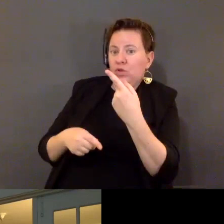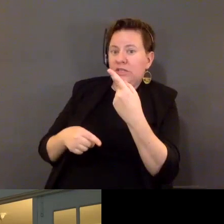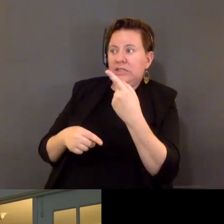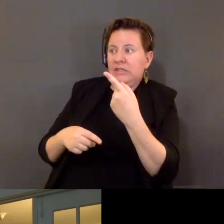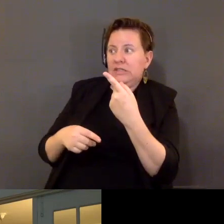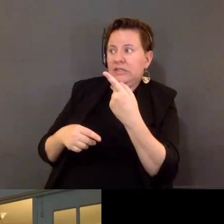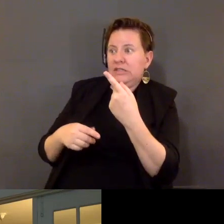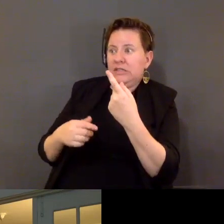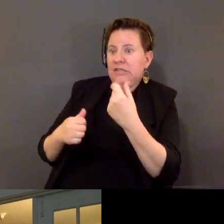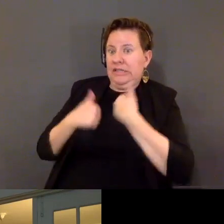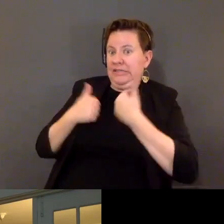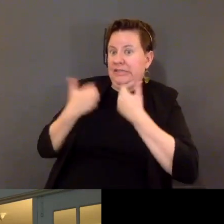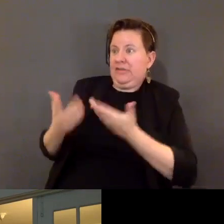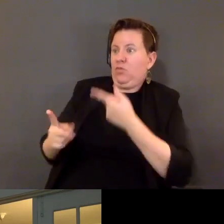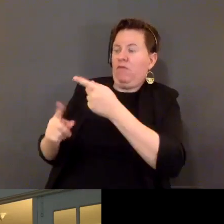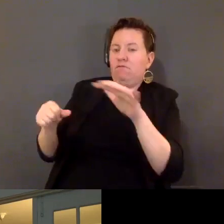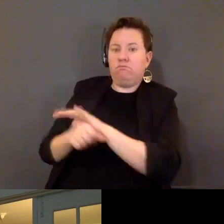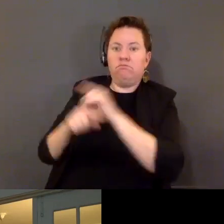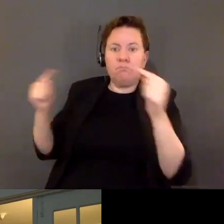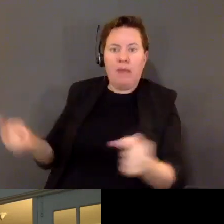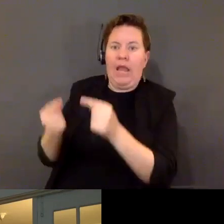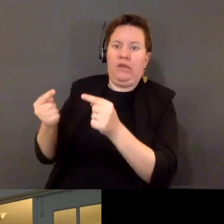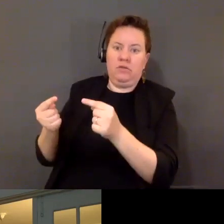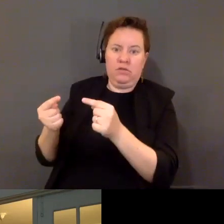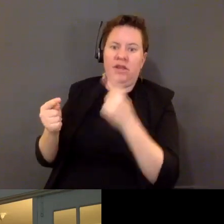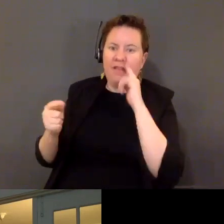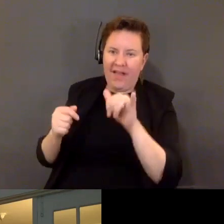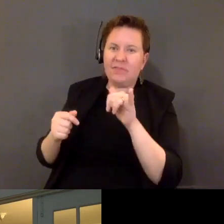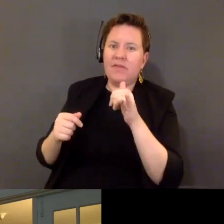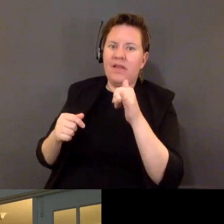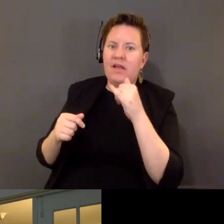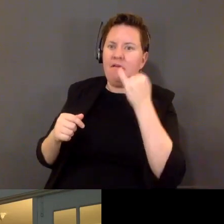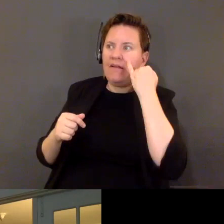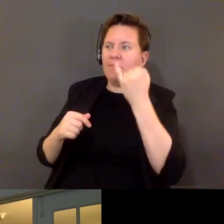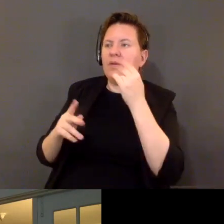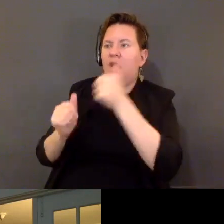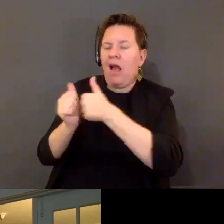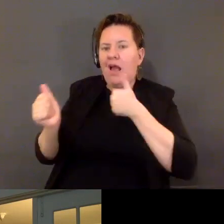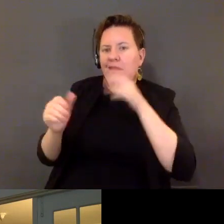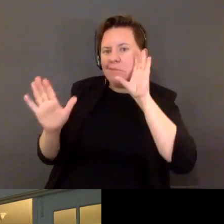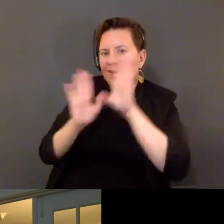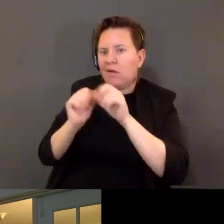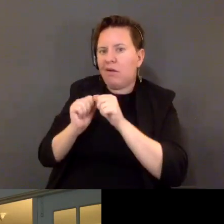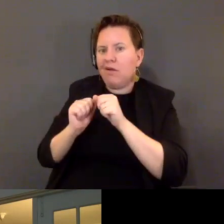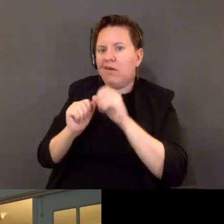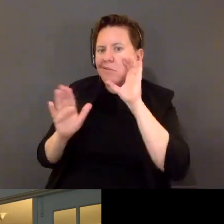and that i believe has been the idea behind images of disability that everyone who's disabled is